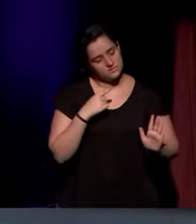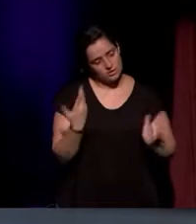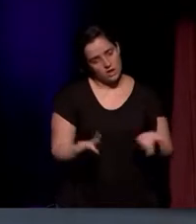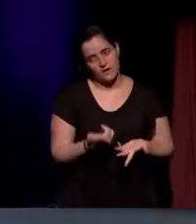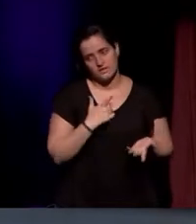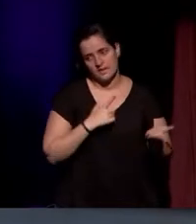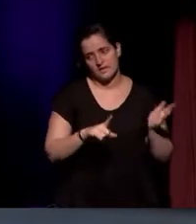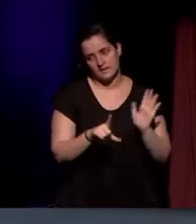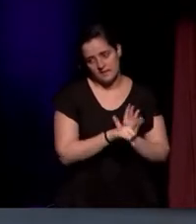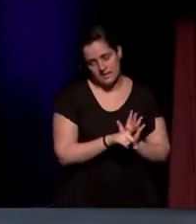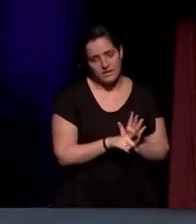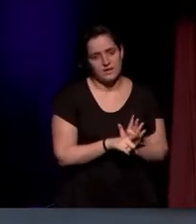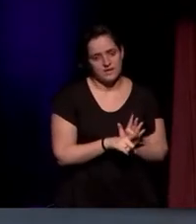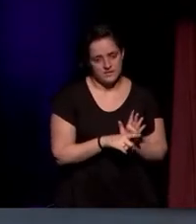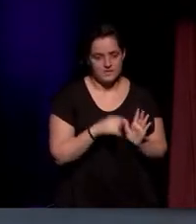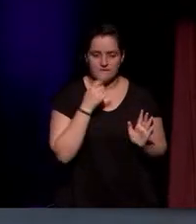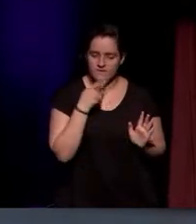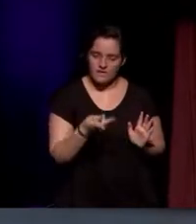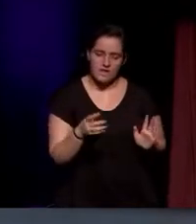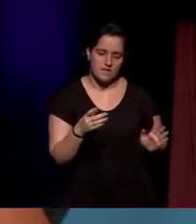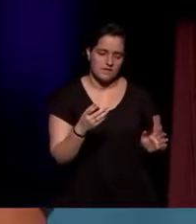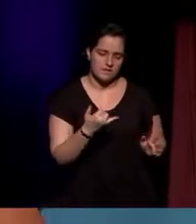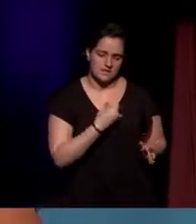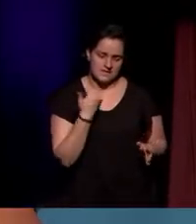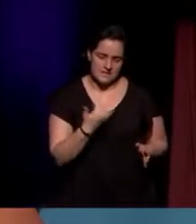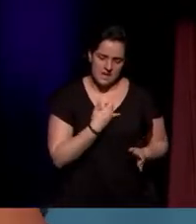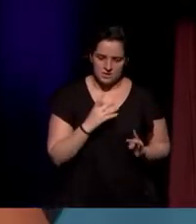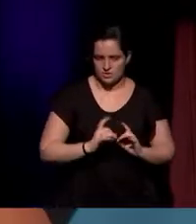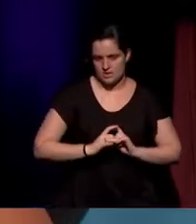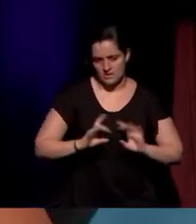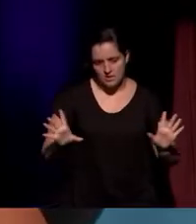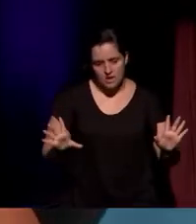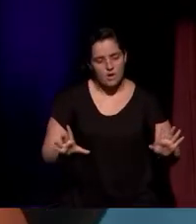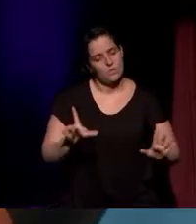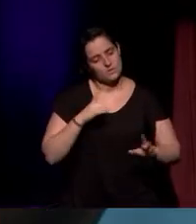which speaks of the legal age, and which gives rights to women,